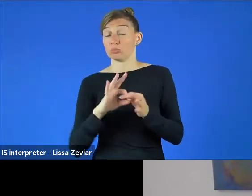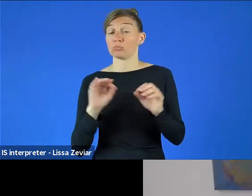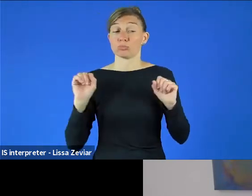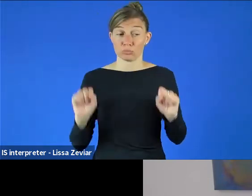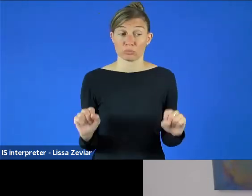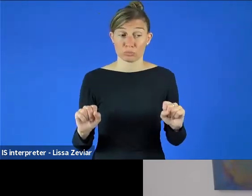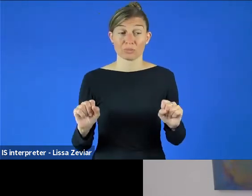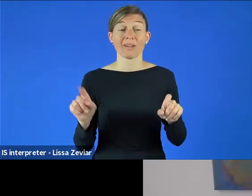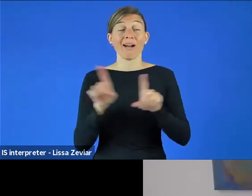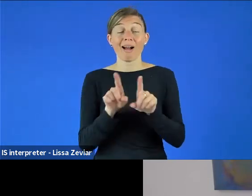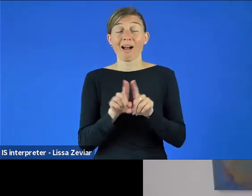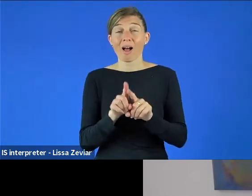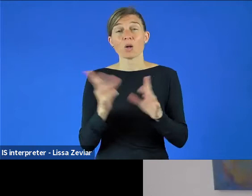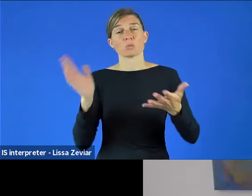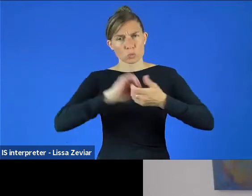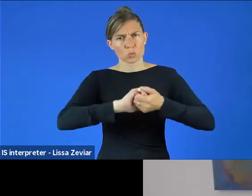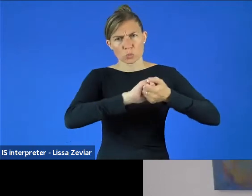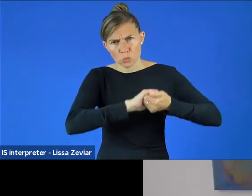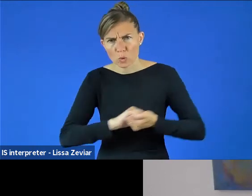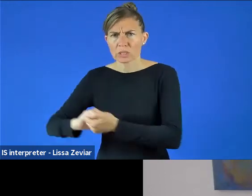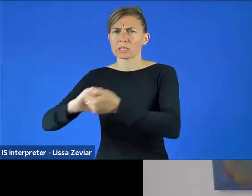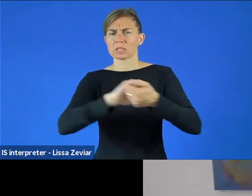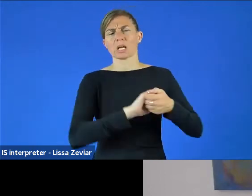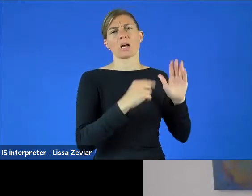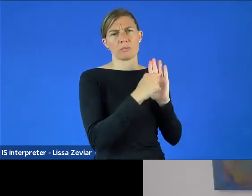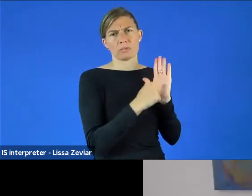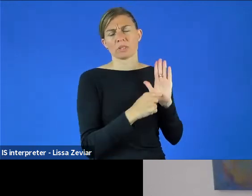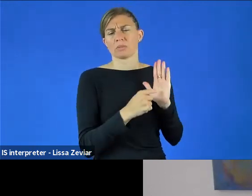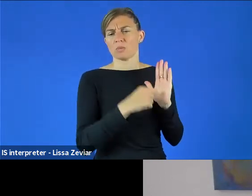that the expertise is valid for all of Europe.